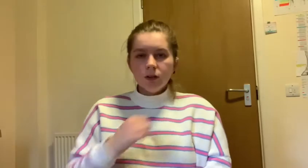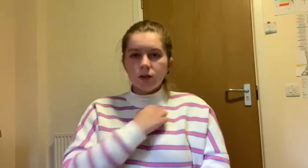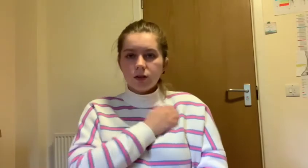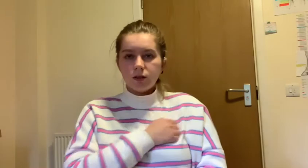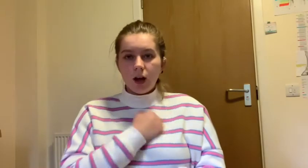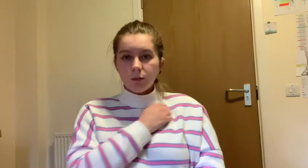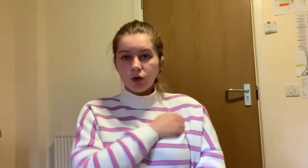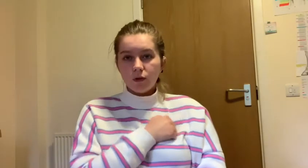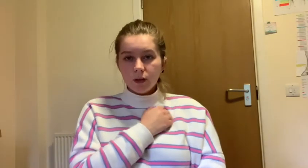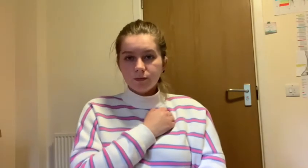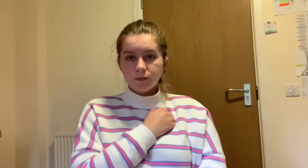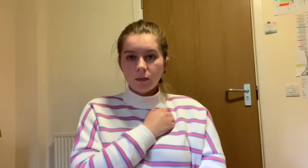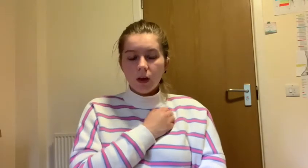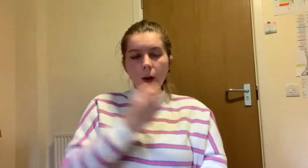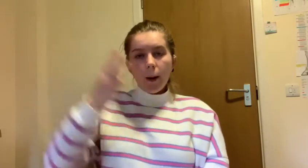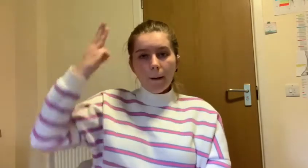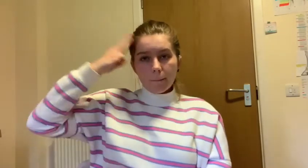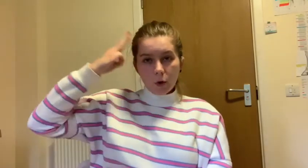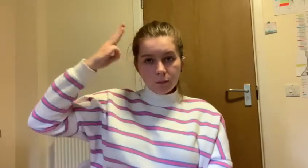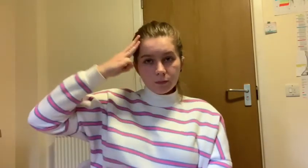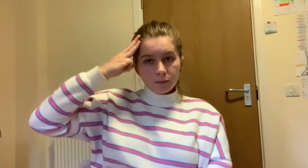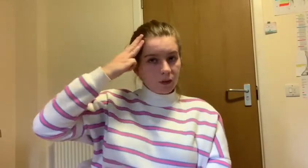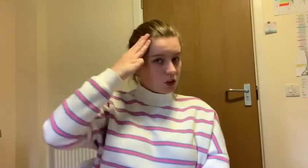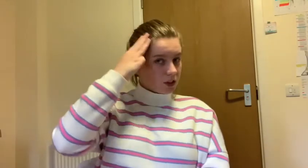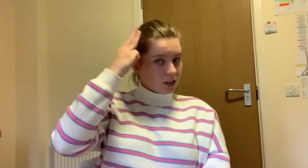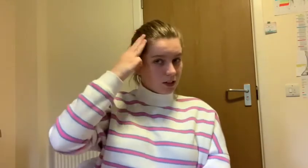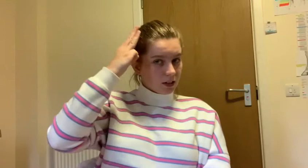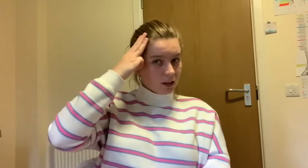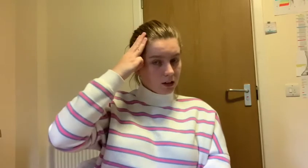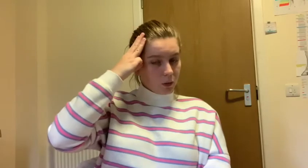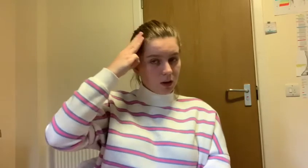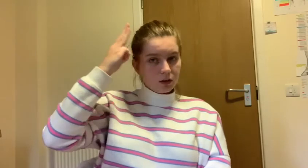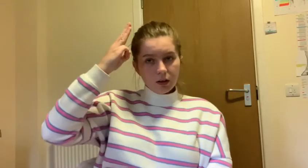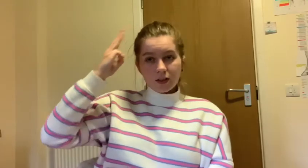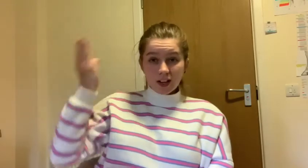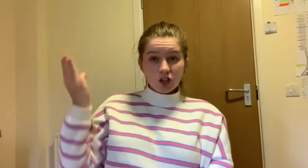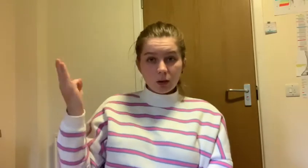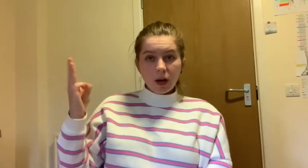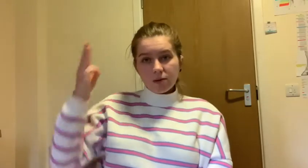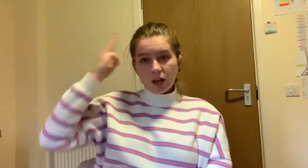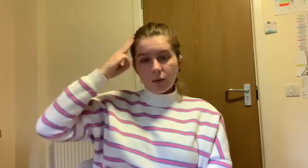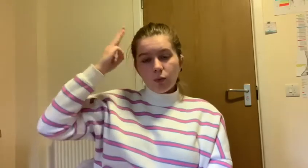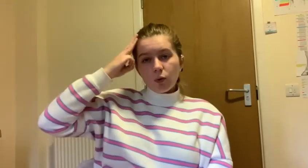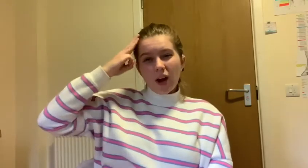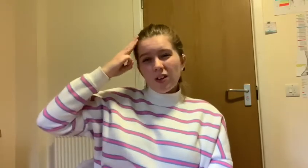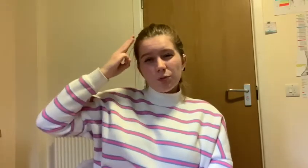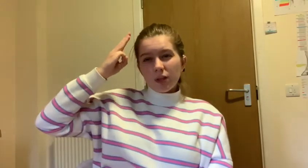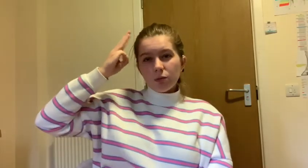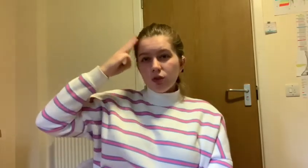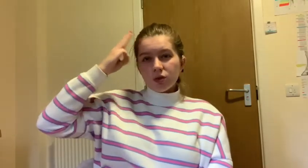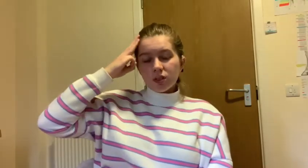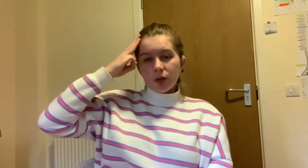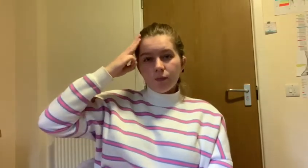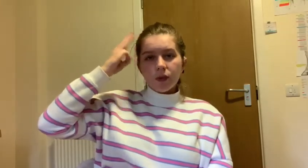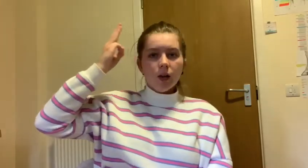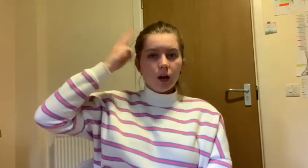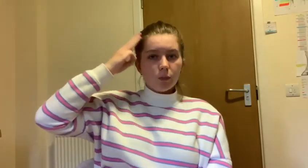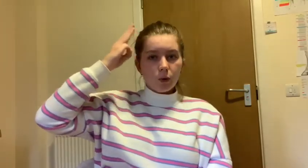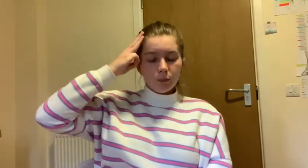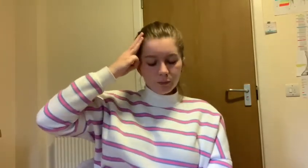"I'm sorry mum" It's easy to sign this way, it's actually a baby sign but some people still use it. "mum"